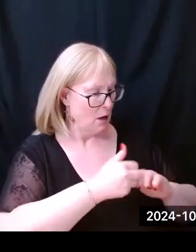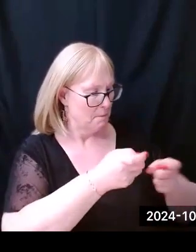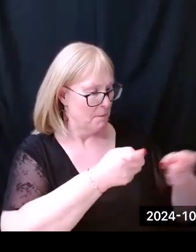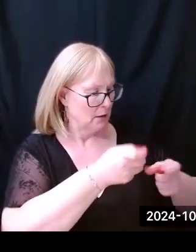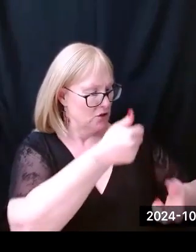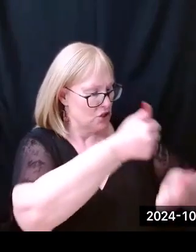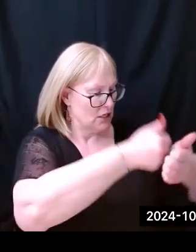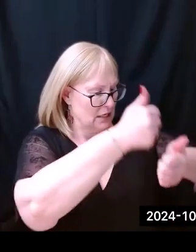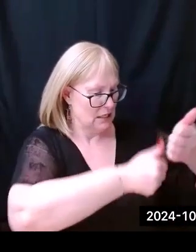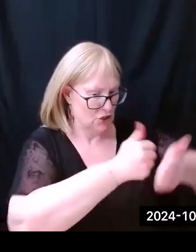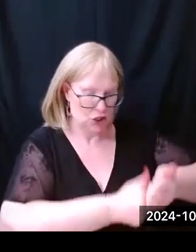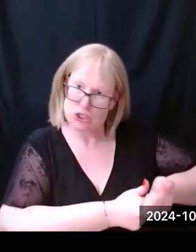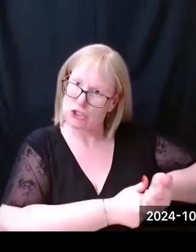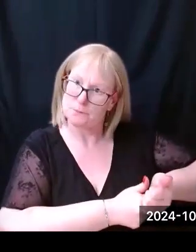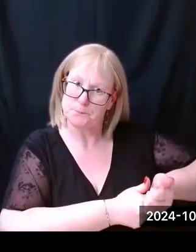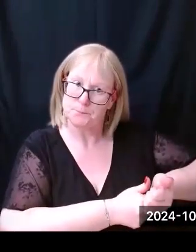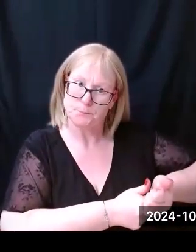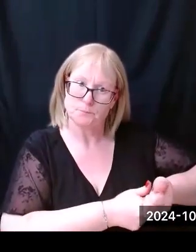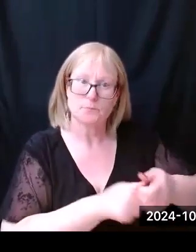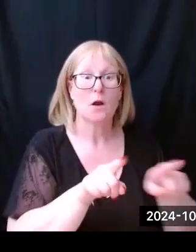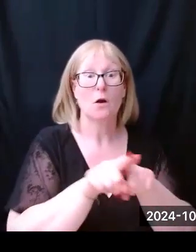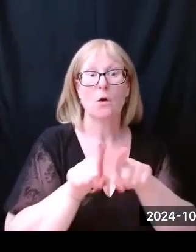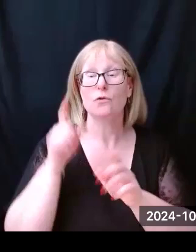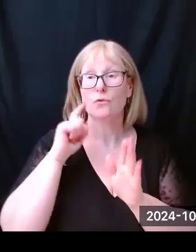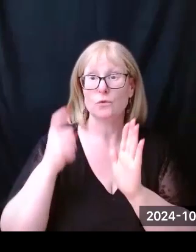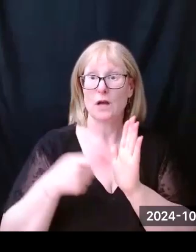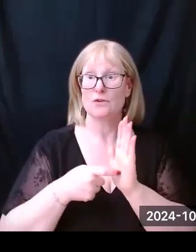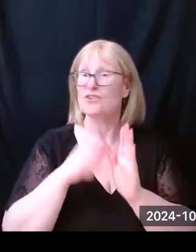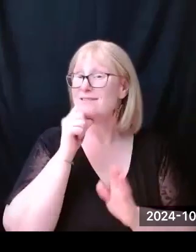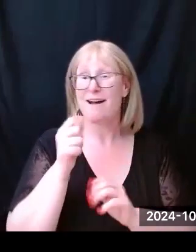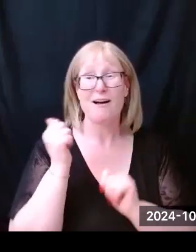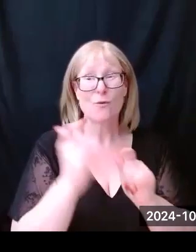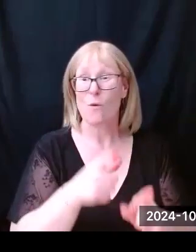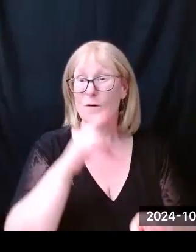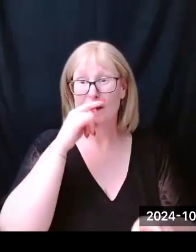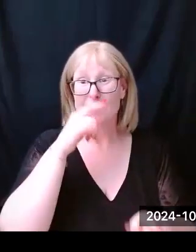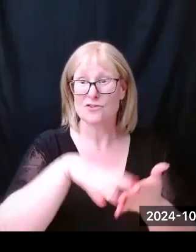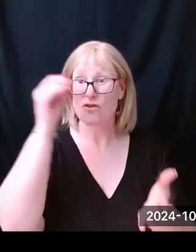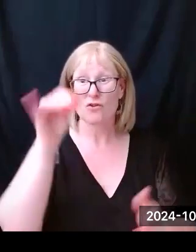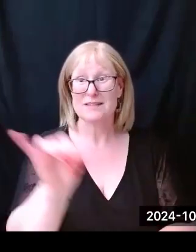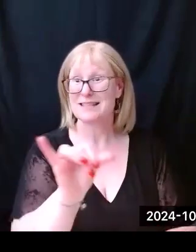We also have to acknowledge not all kids learn the same. This is kind of like the secret joke, right?